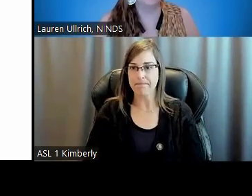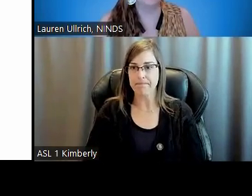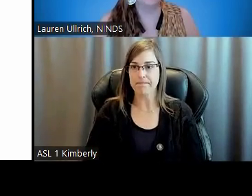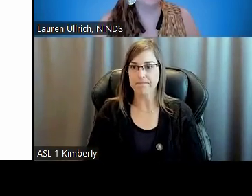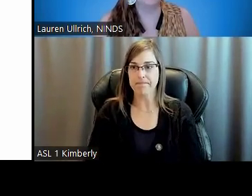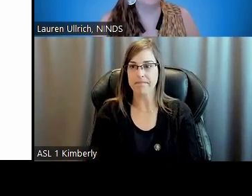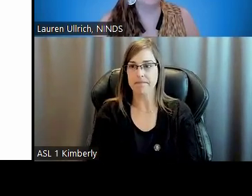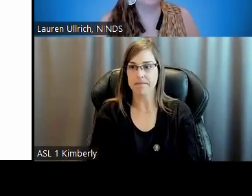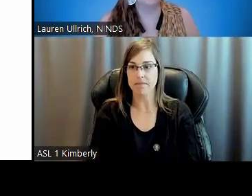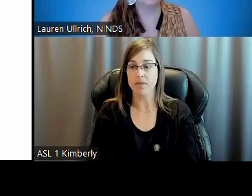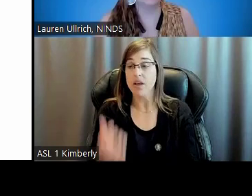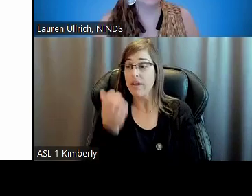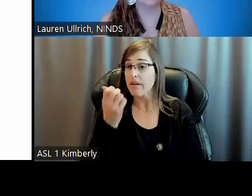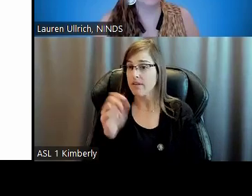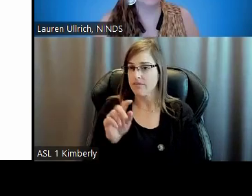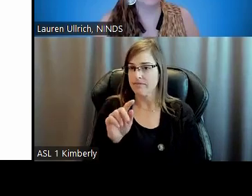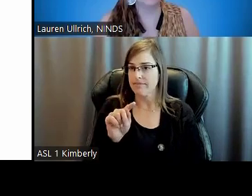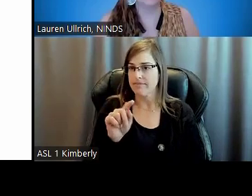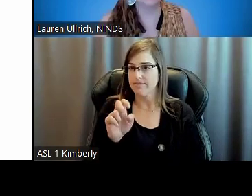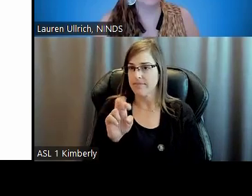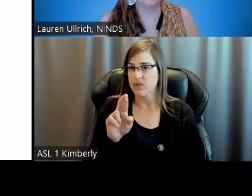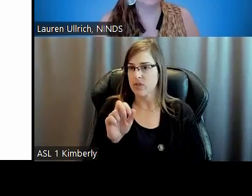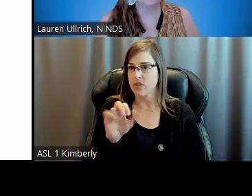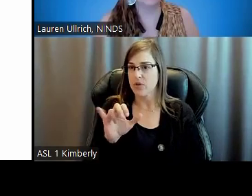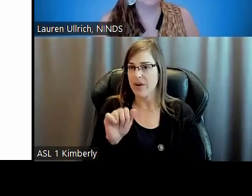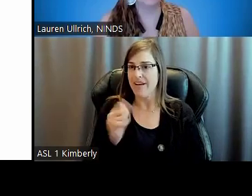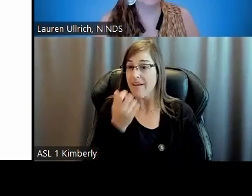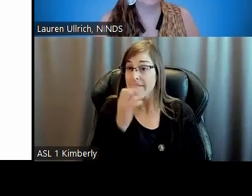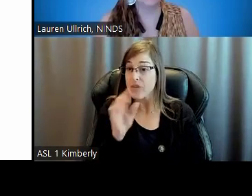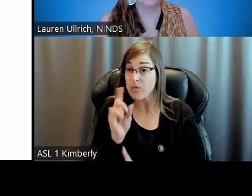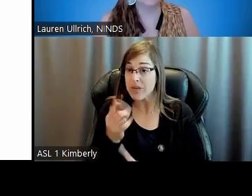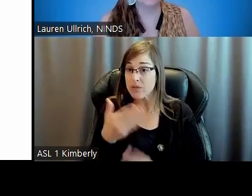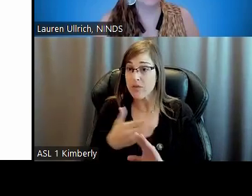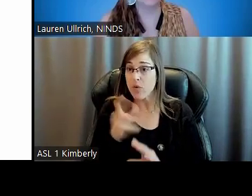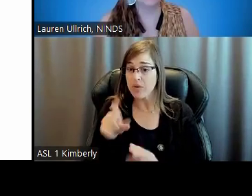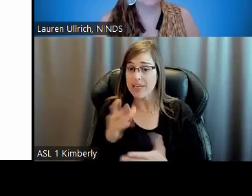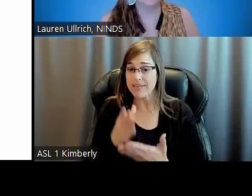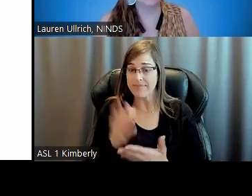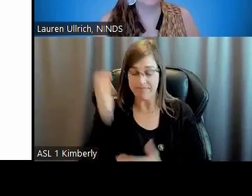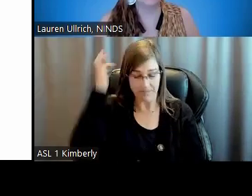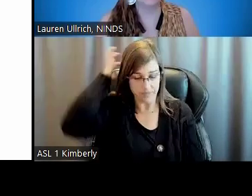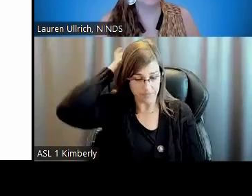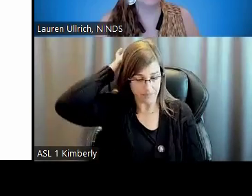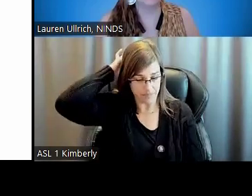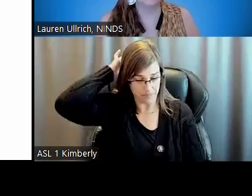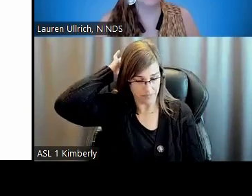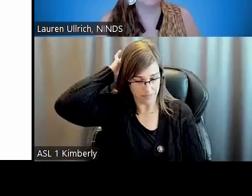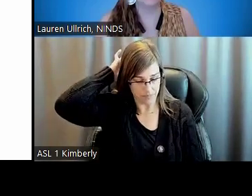Teraya Donaldson, PhD: We have a few more minutes before we need to wrap up. One question that recently came in,